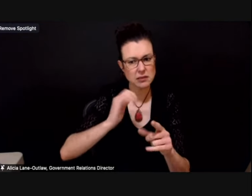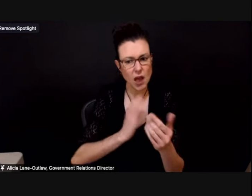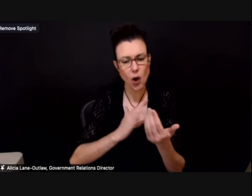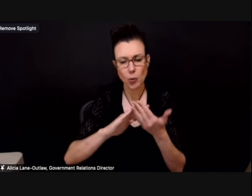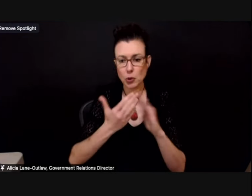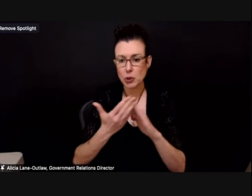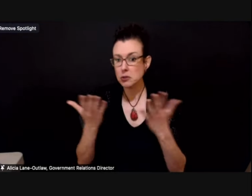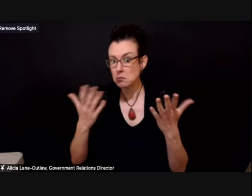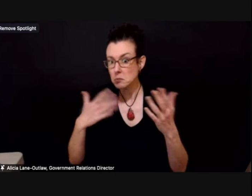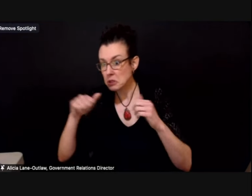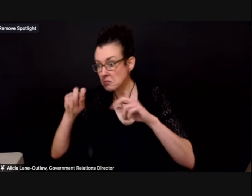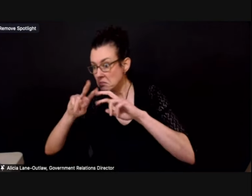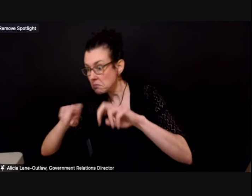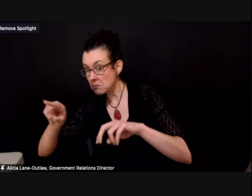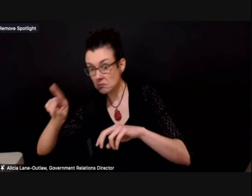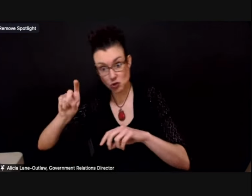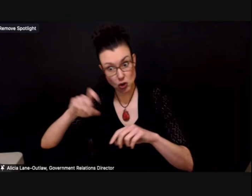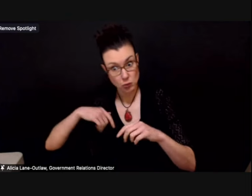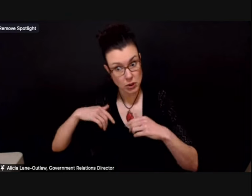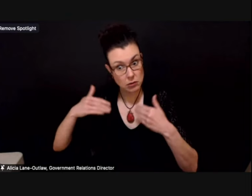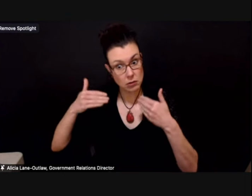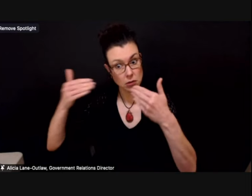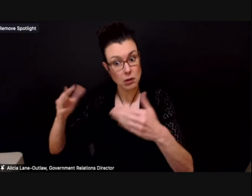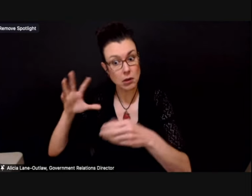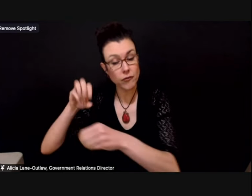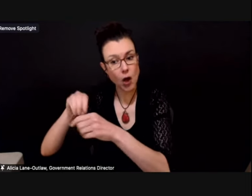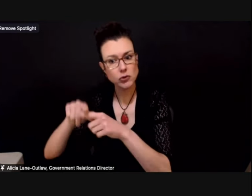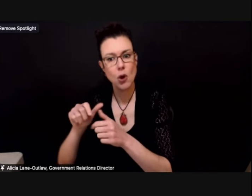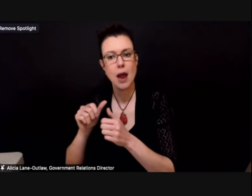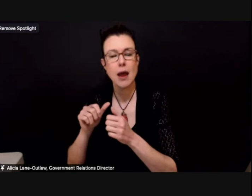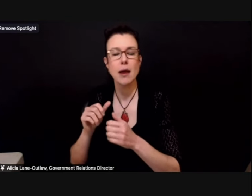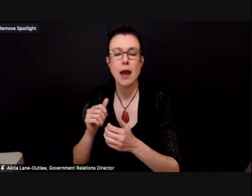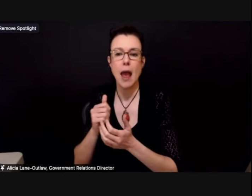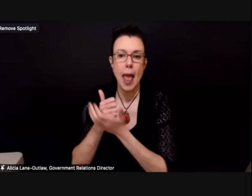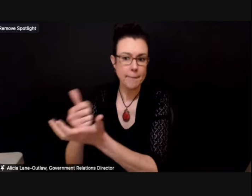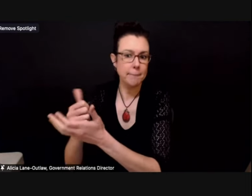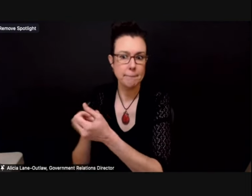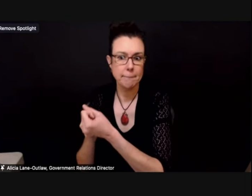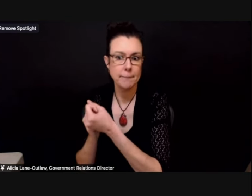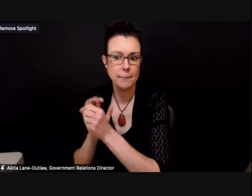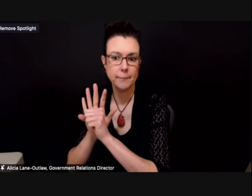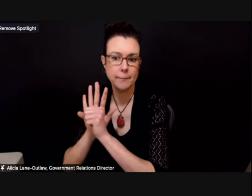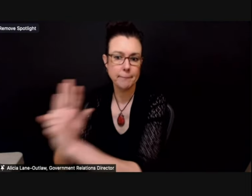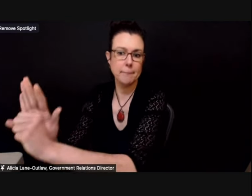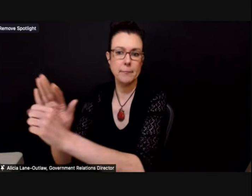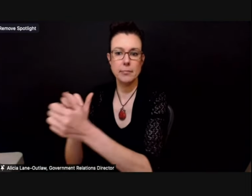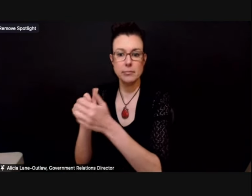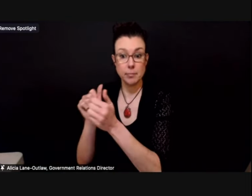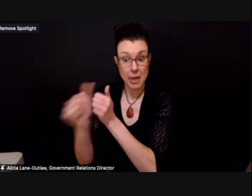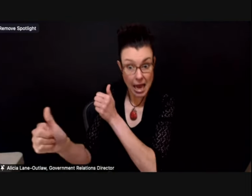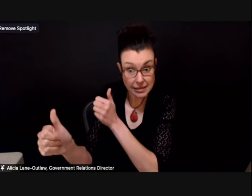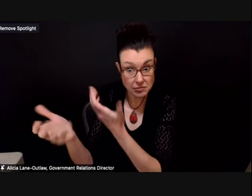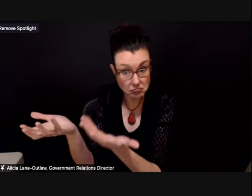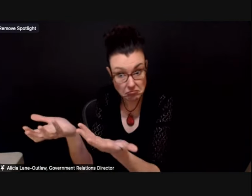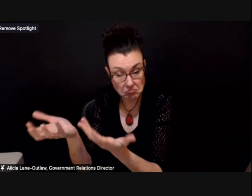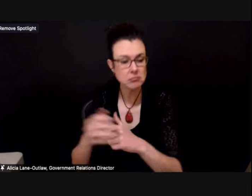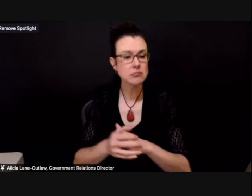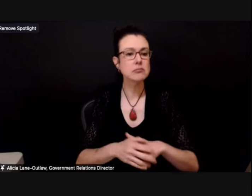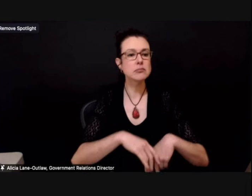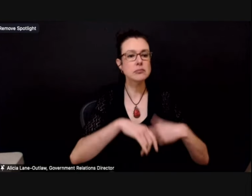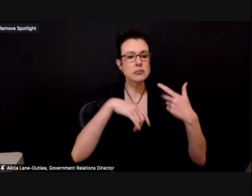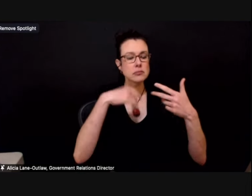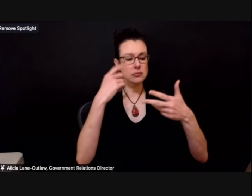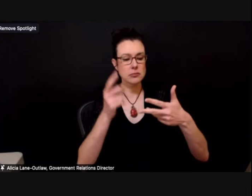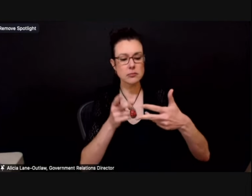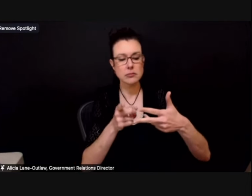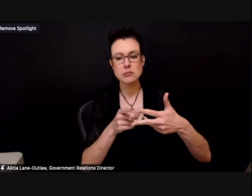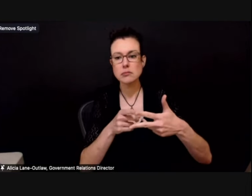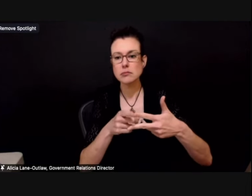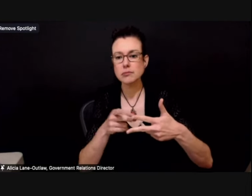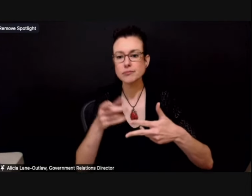our community. I assess if we should get involved,